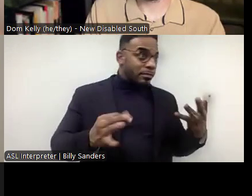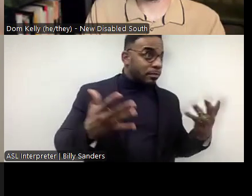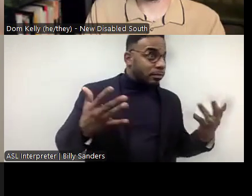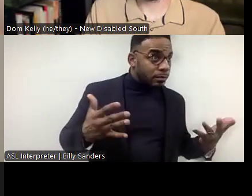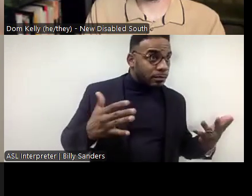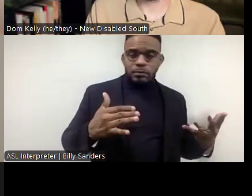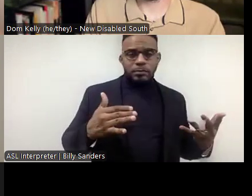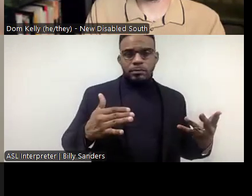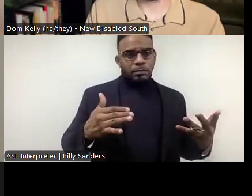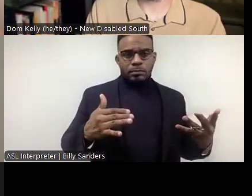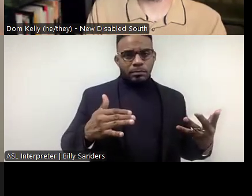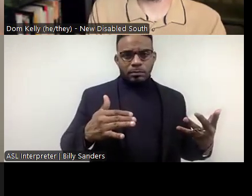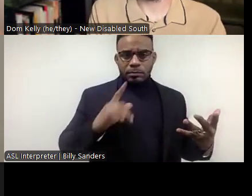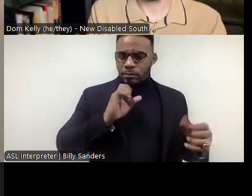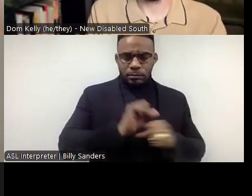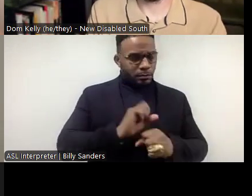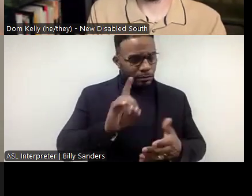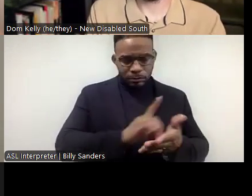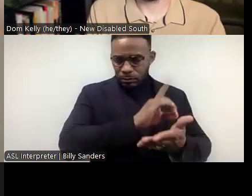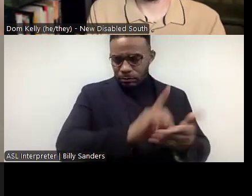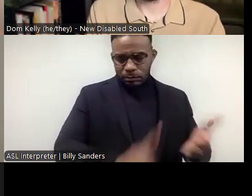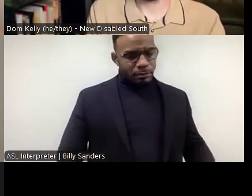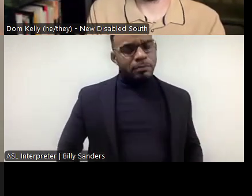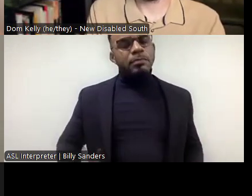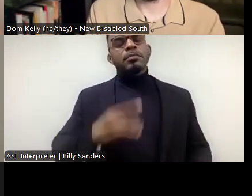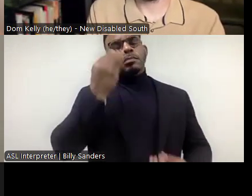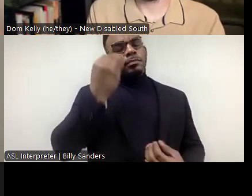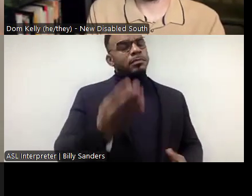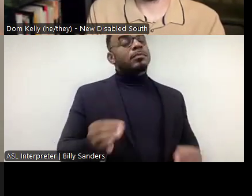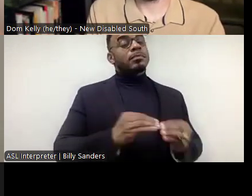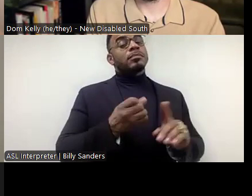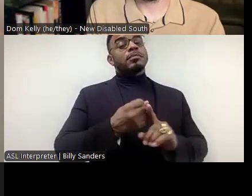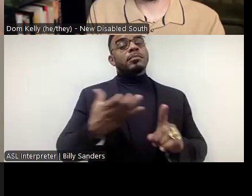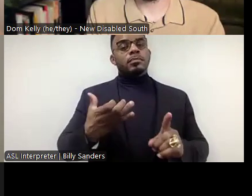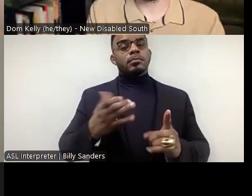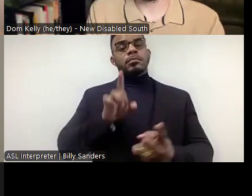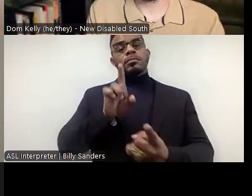mistake that for healthcare. A lot of people mistake that you have choice in that, when that 's inherently discriminatory,